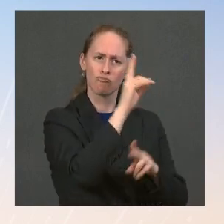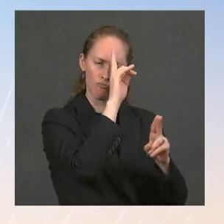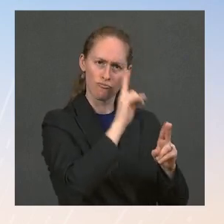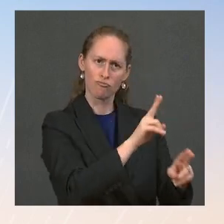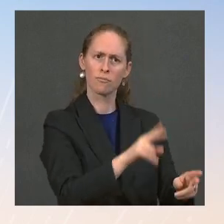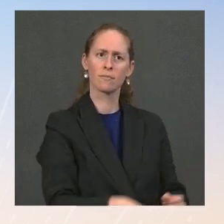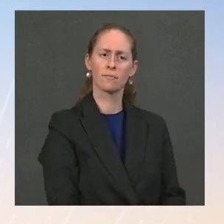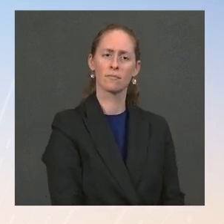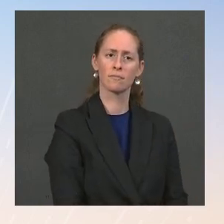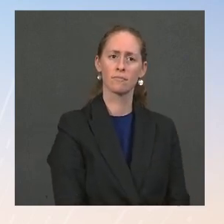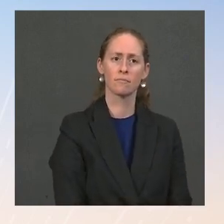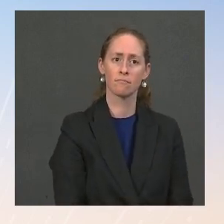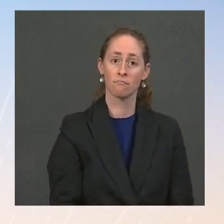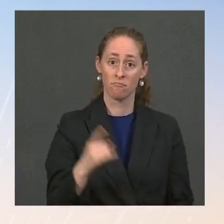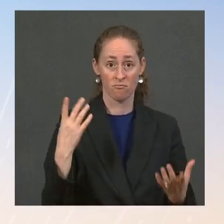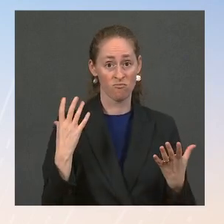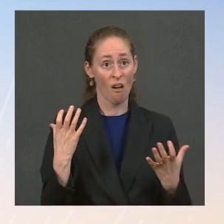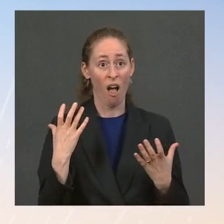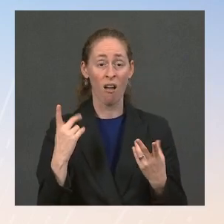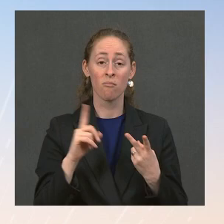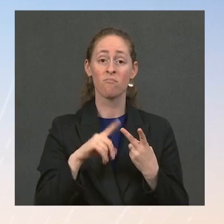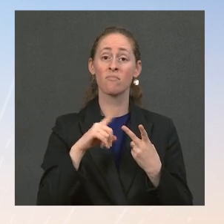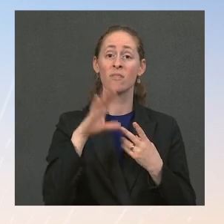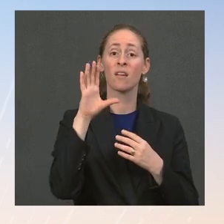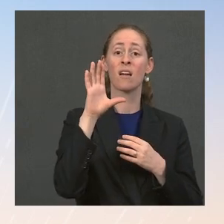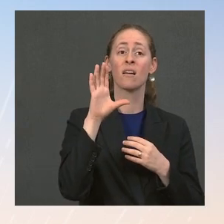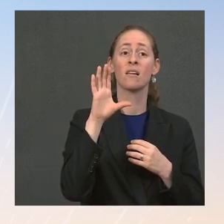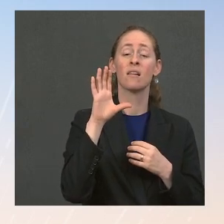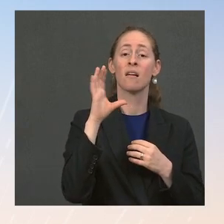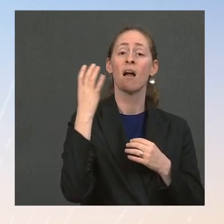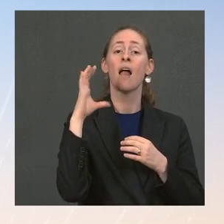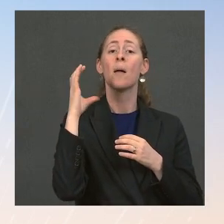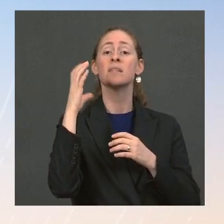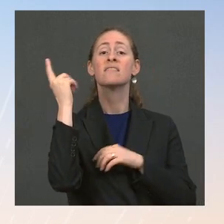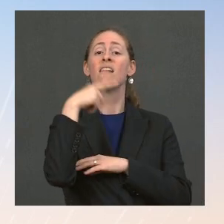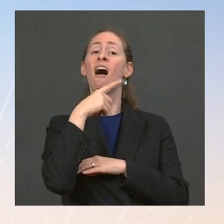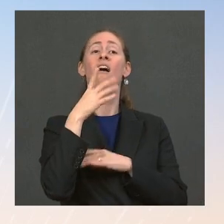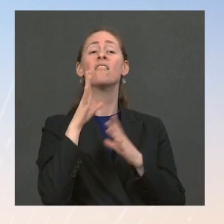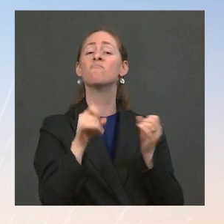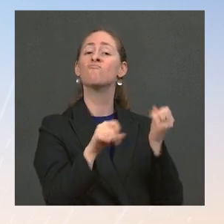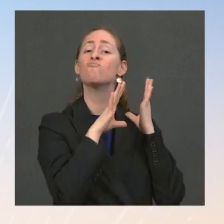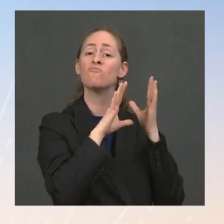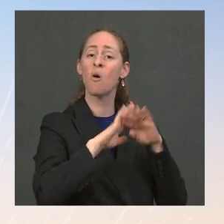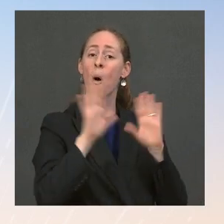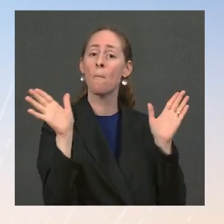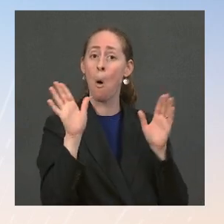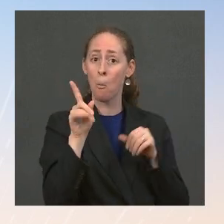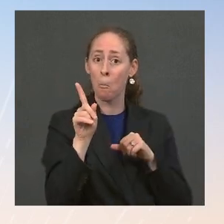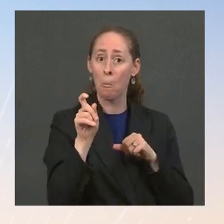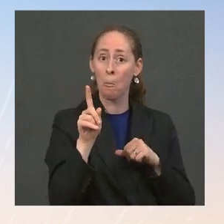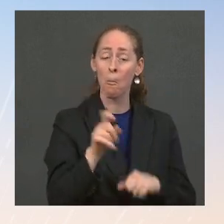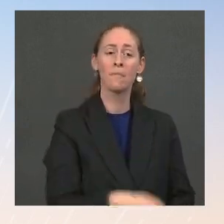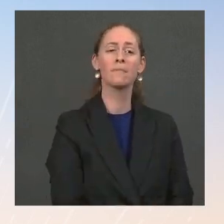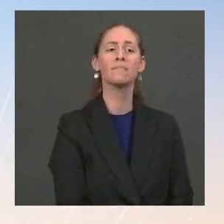no longer be the designation of the second Monday in October? Ms. Psaki: I don't have any prediction of that at this point in time. Go ahead.